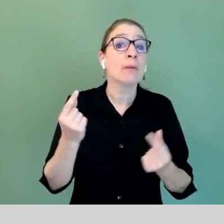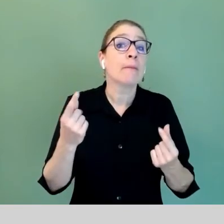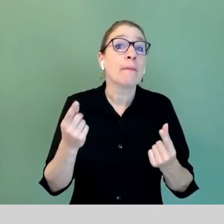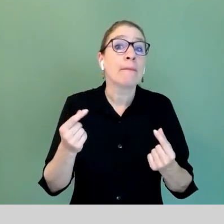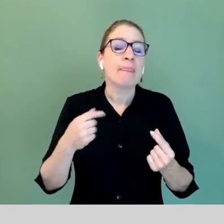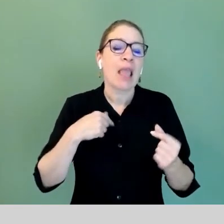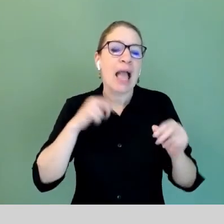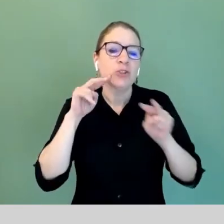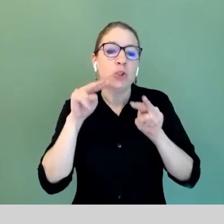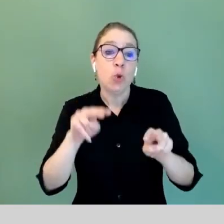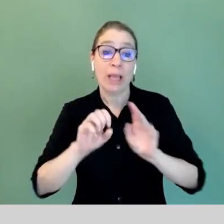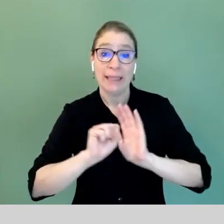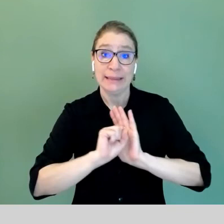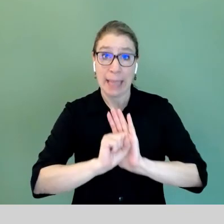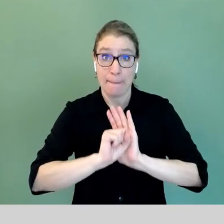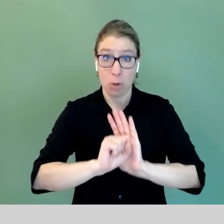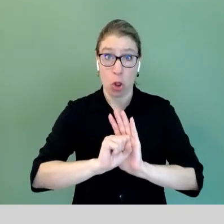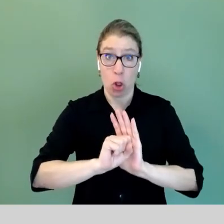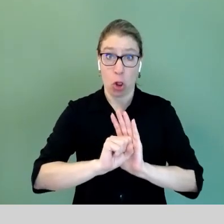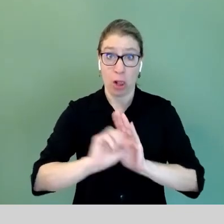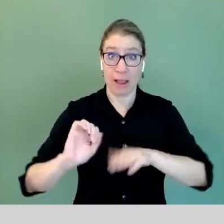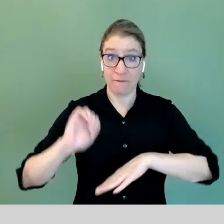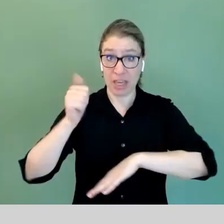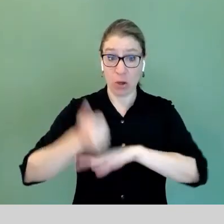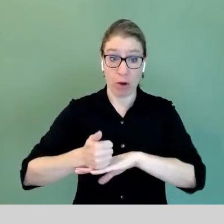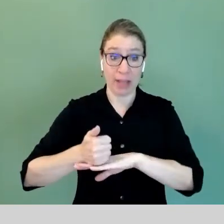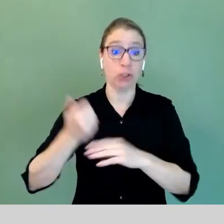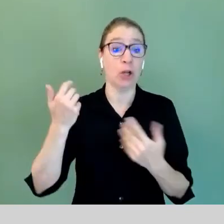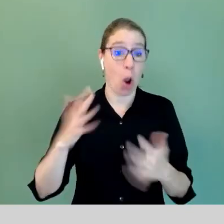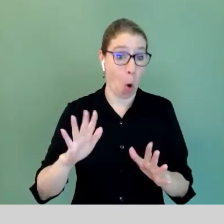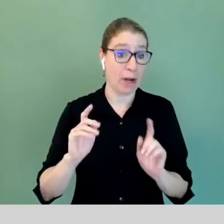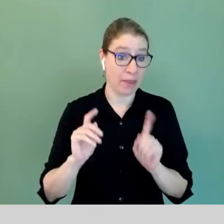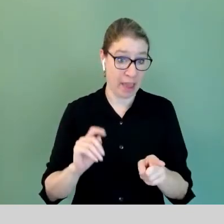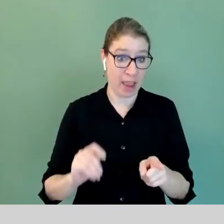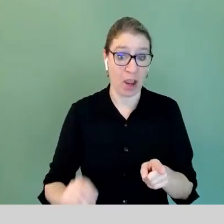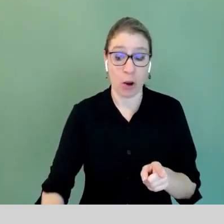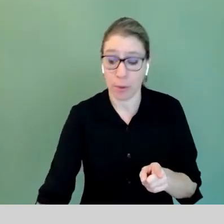at the sample configuration that's already provided,